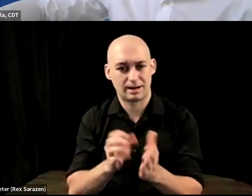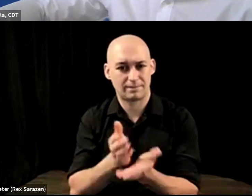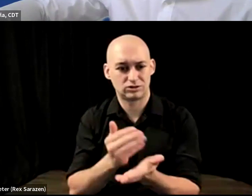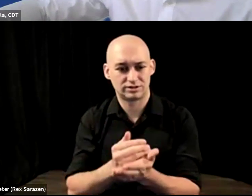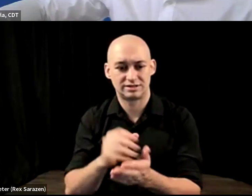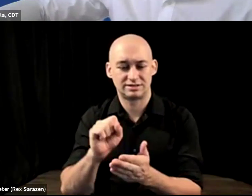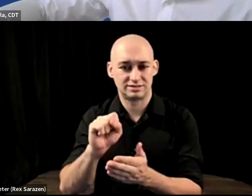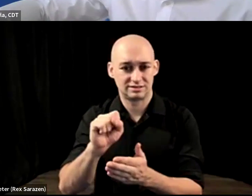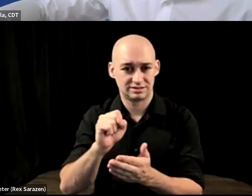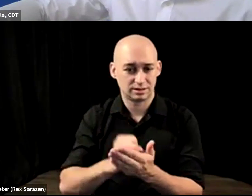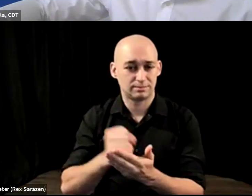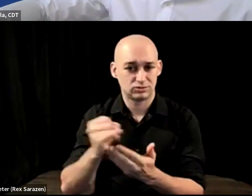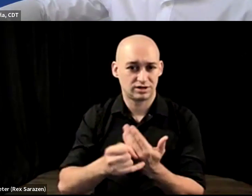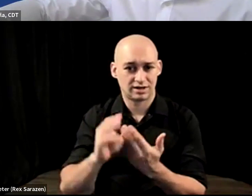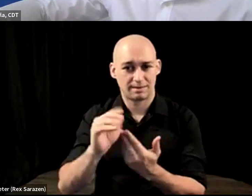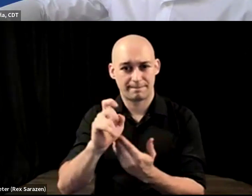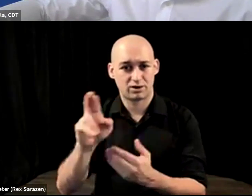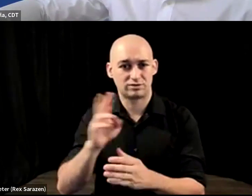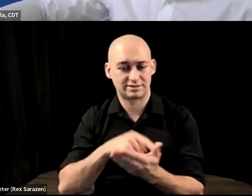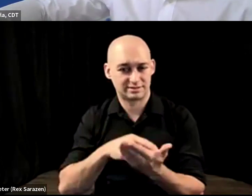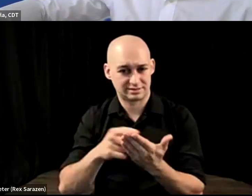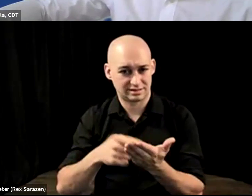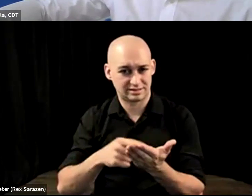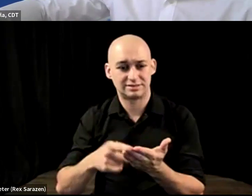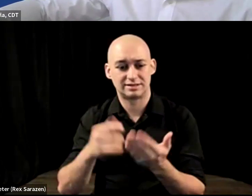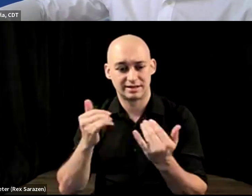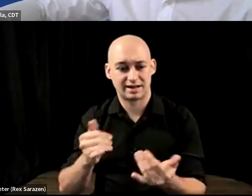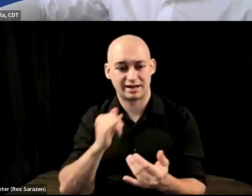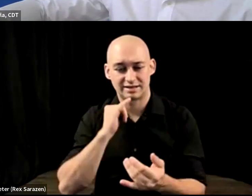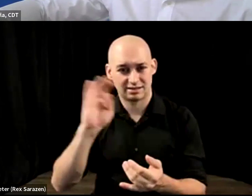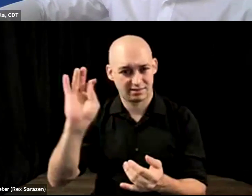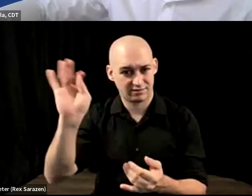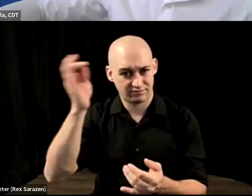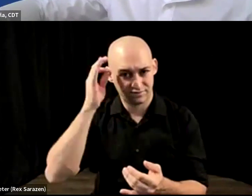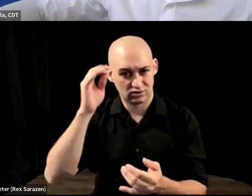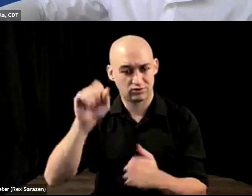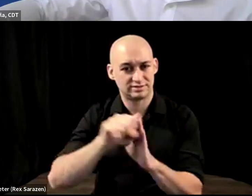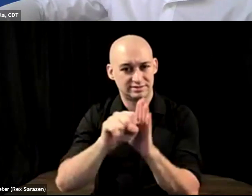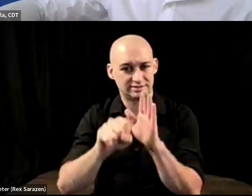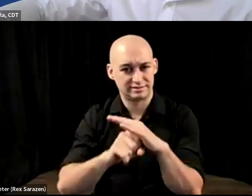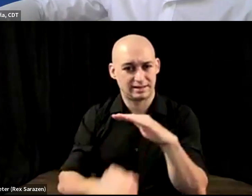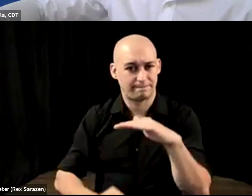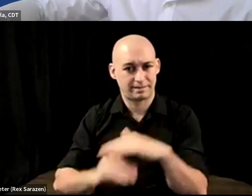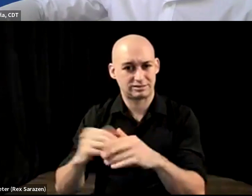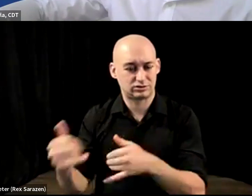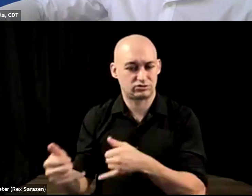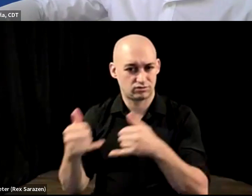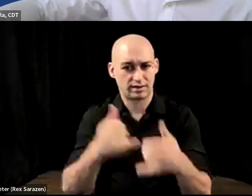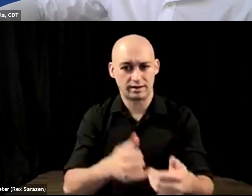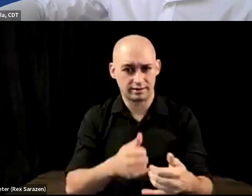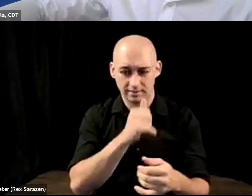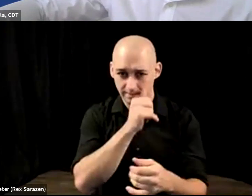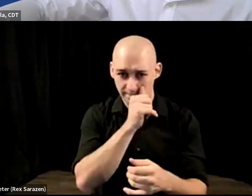discussing today, which is, the federal State Capacity Grant that the state is applying for